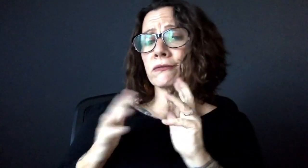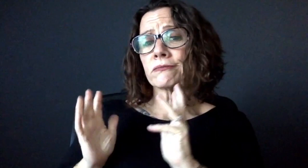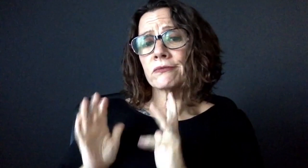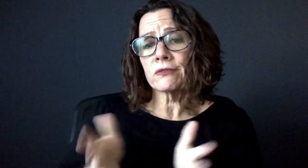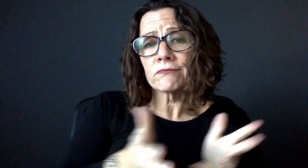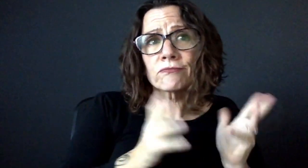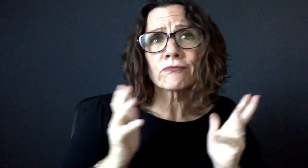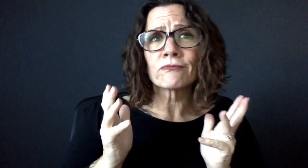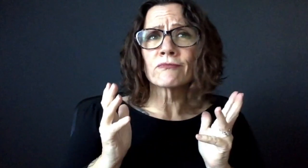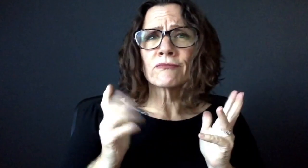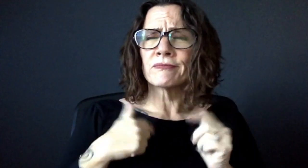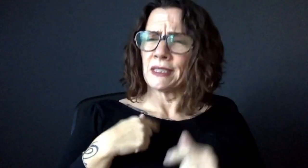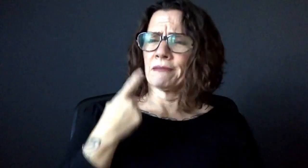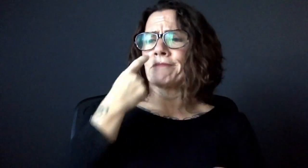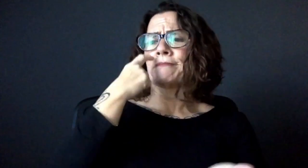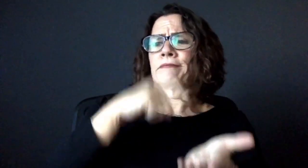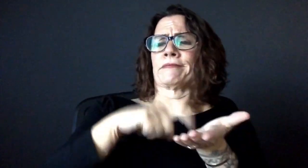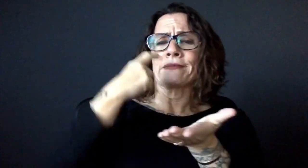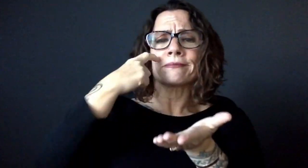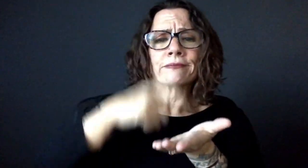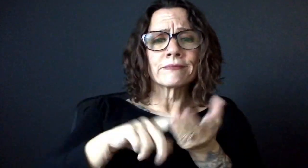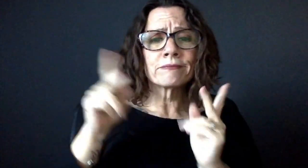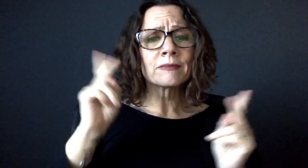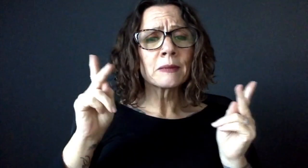and in informal conversations, I've witnessed people